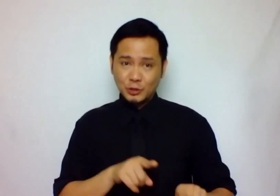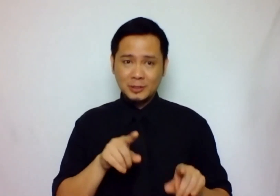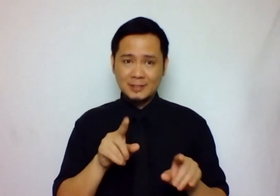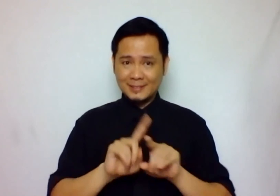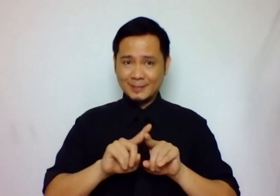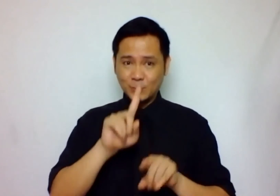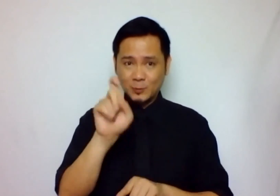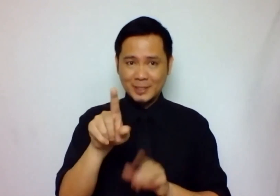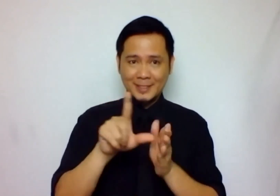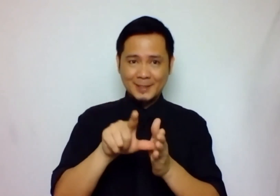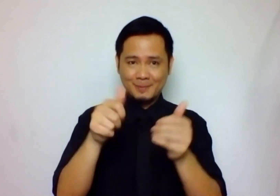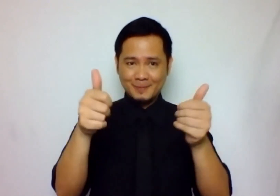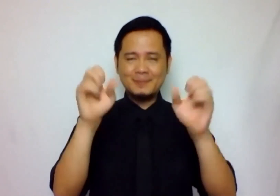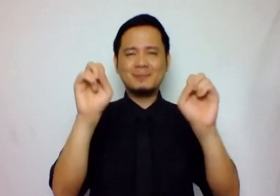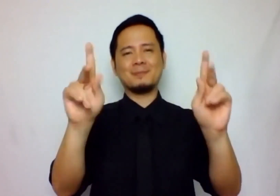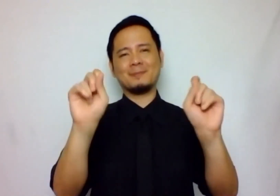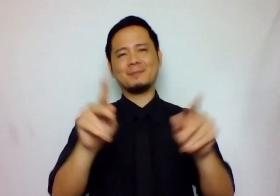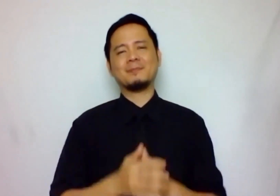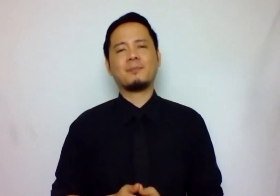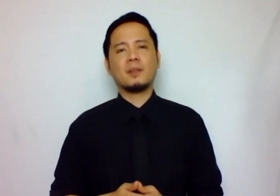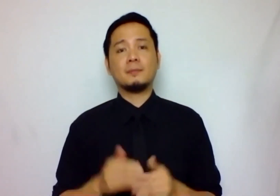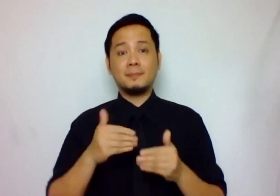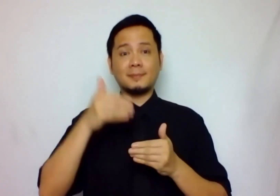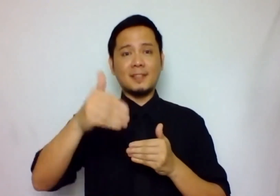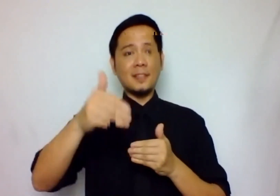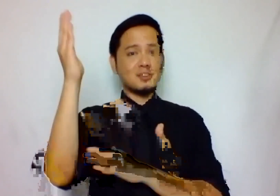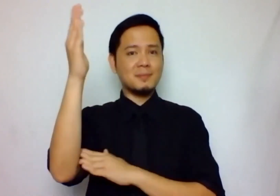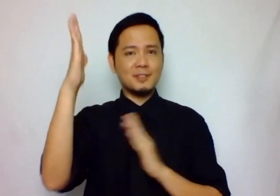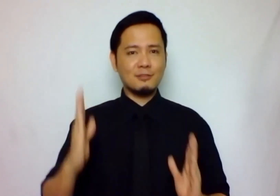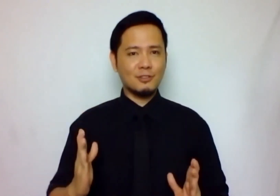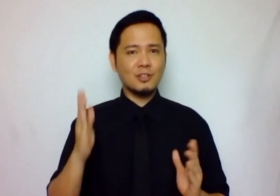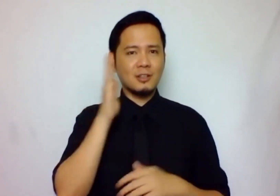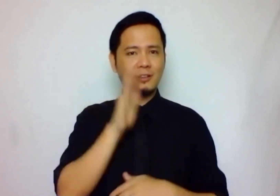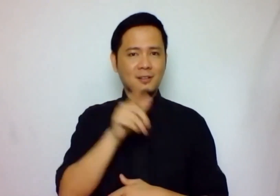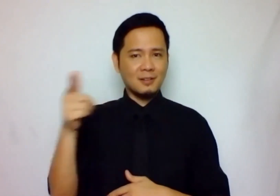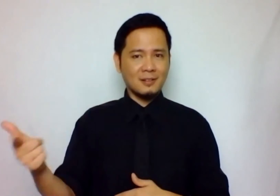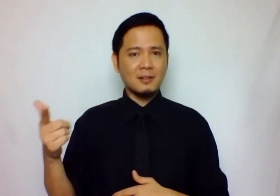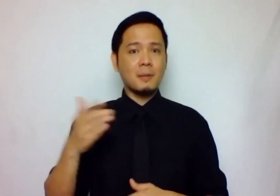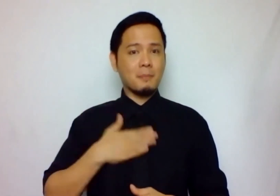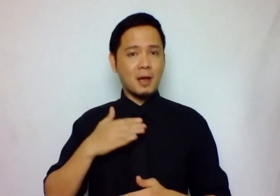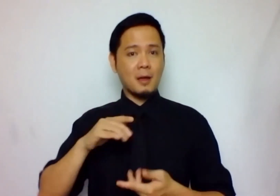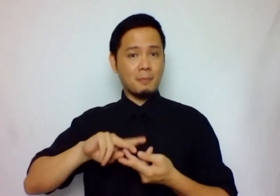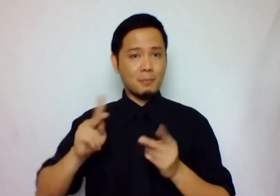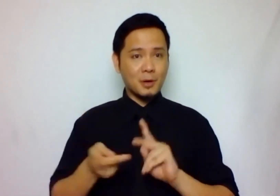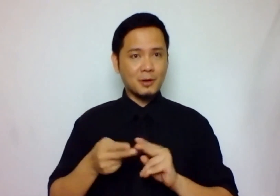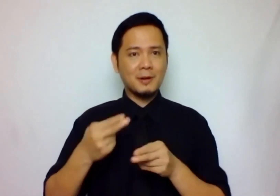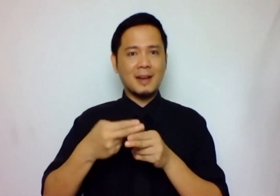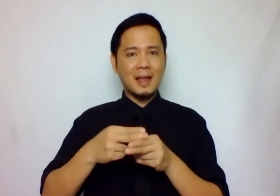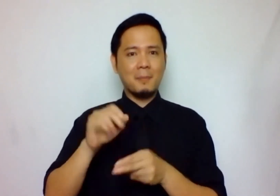Okay. For our next speaker, I will hand over to my partner, Cami from UN Women.